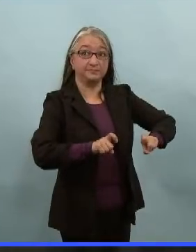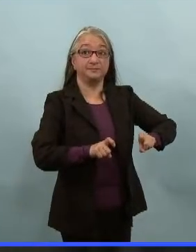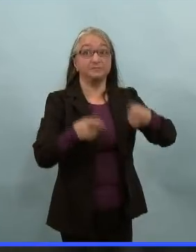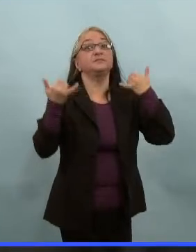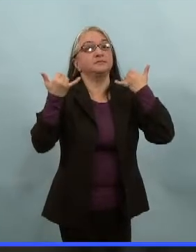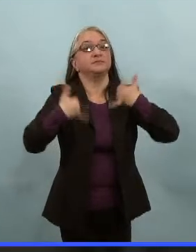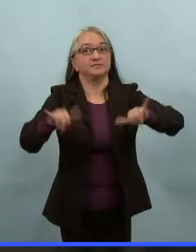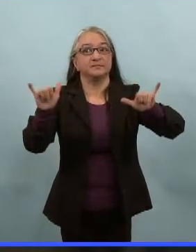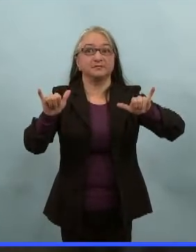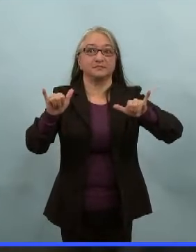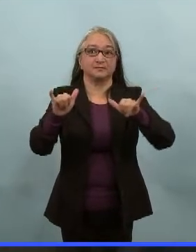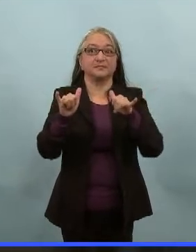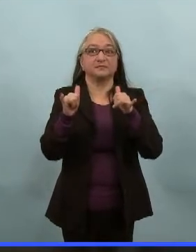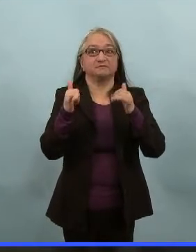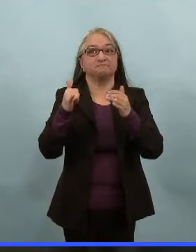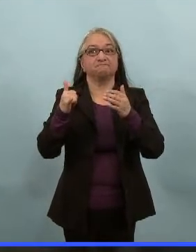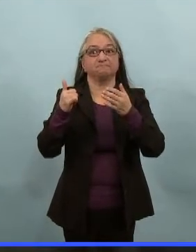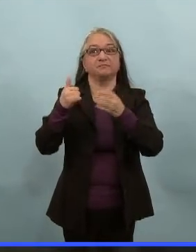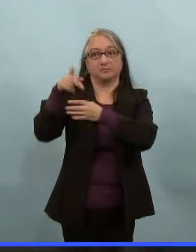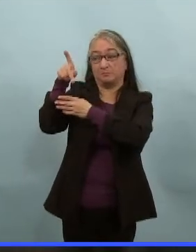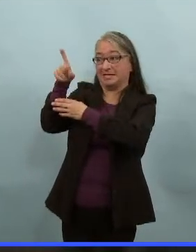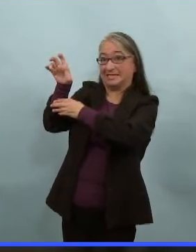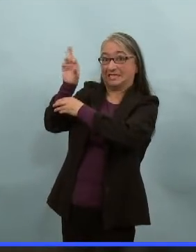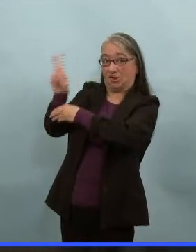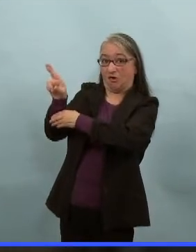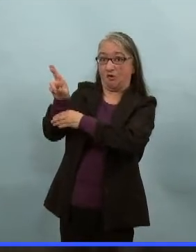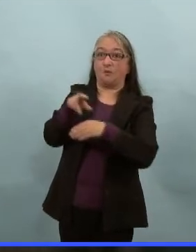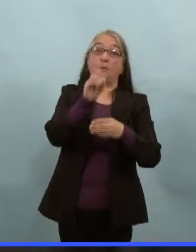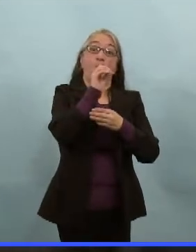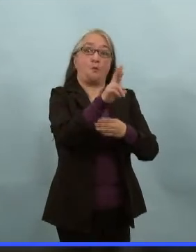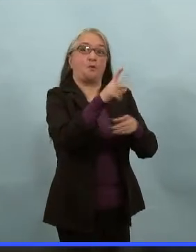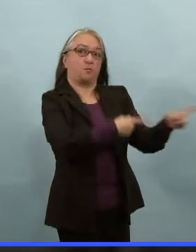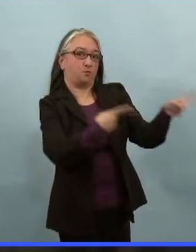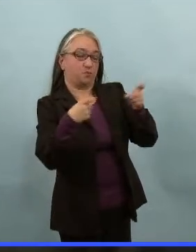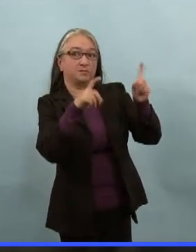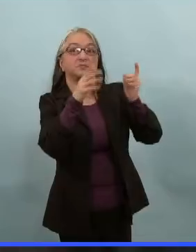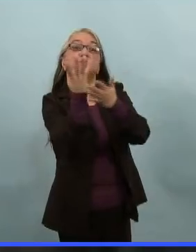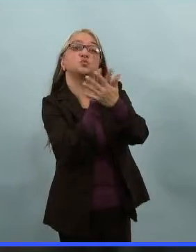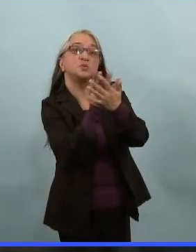all of them as well but uh when things are related to a high risk environment including first nations